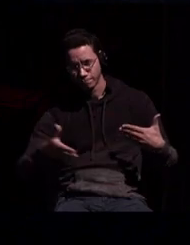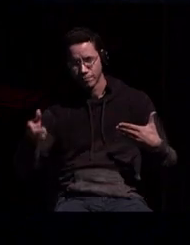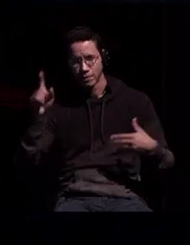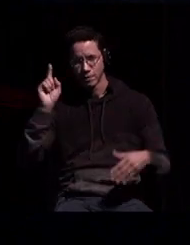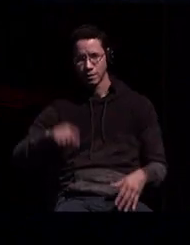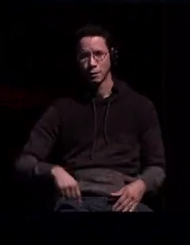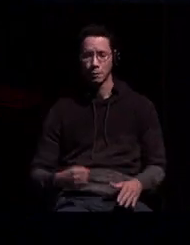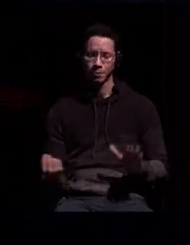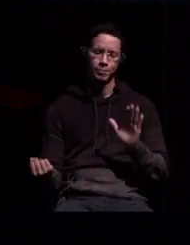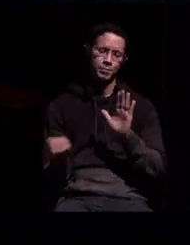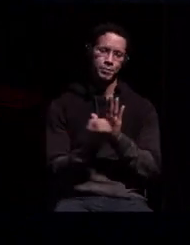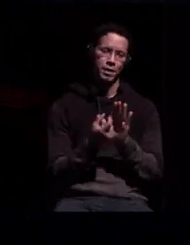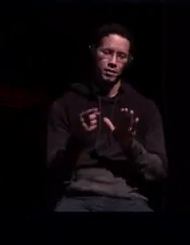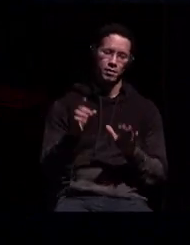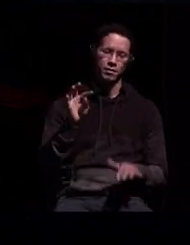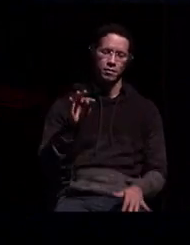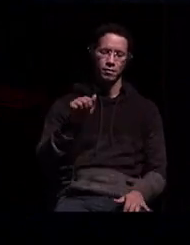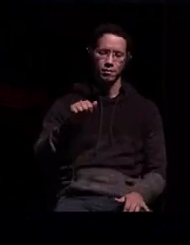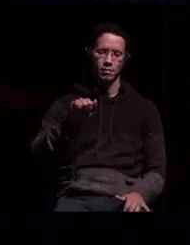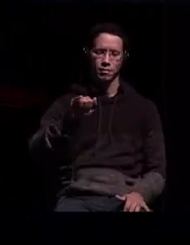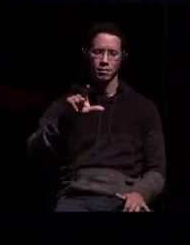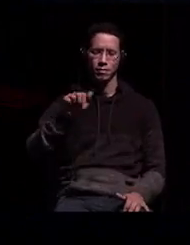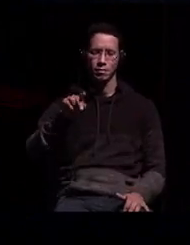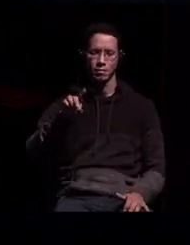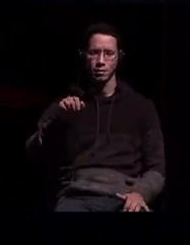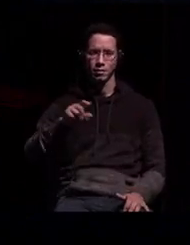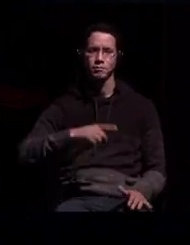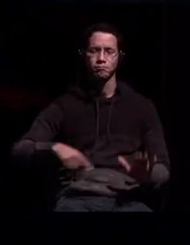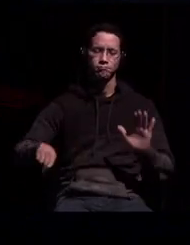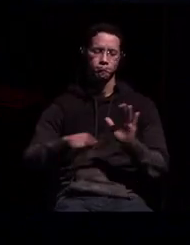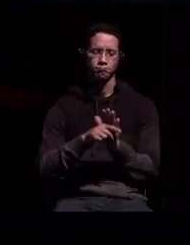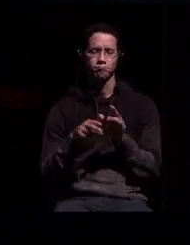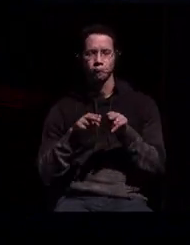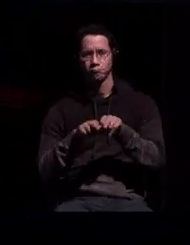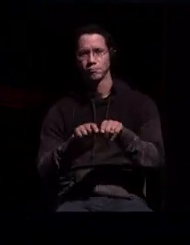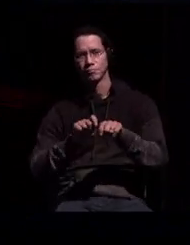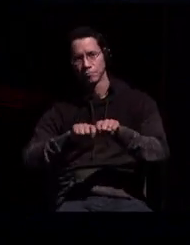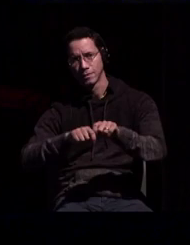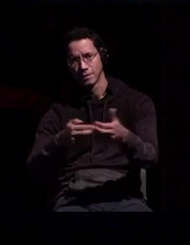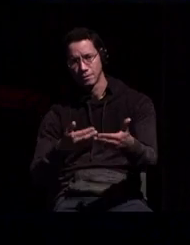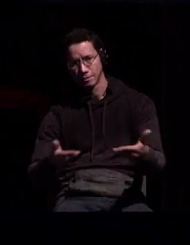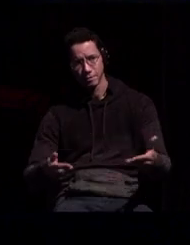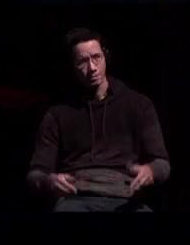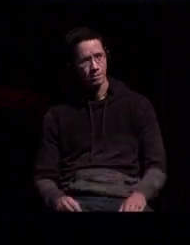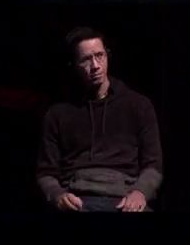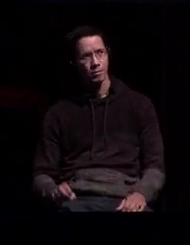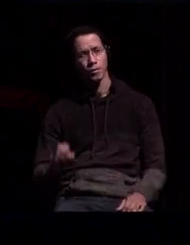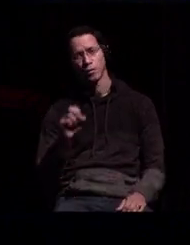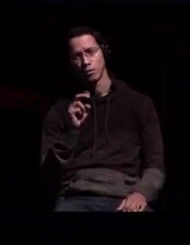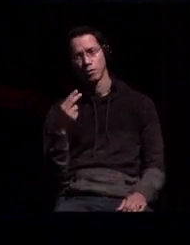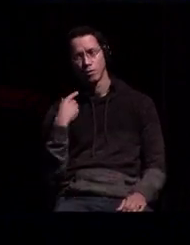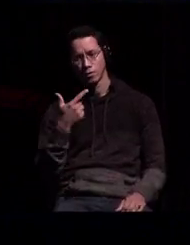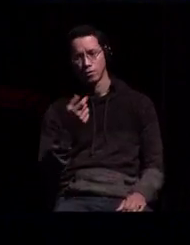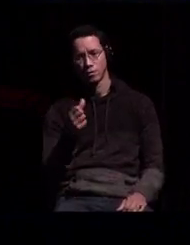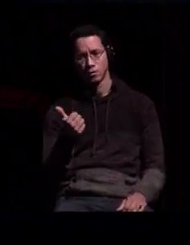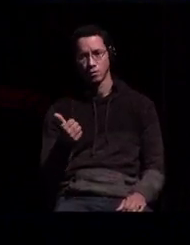as a sexual tourism destination. Another example: Gambia. When I was there in 2012 the minister of Culture and Education